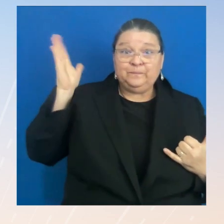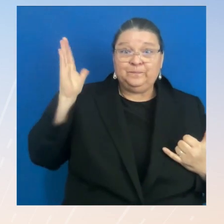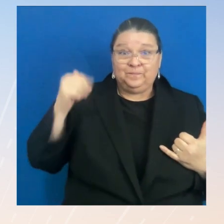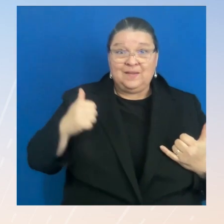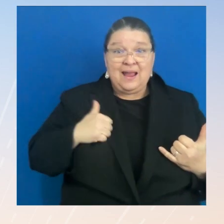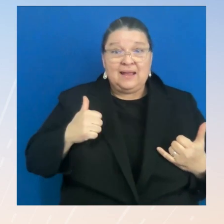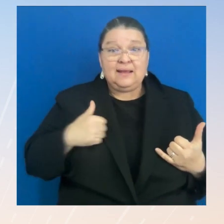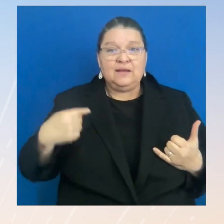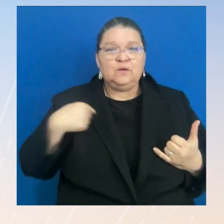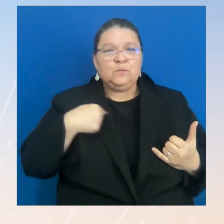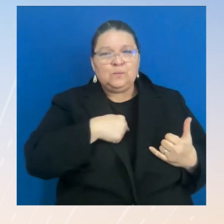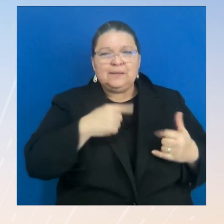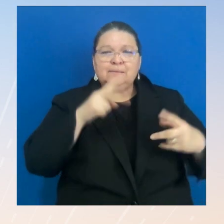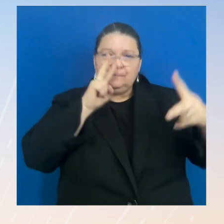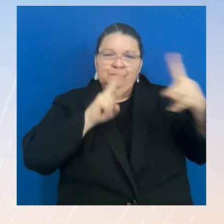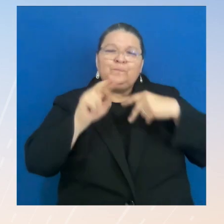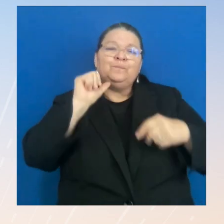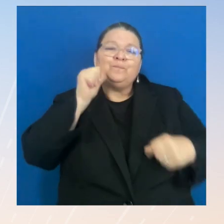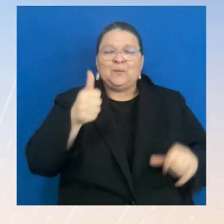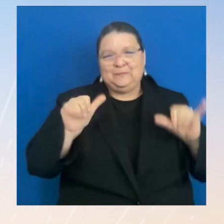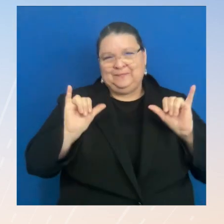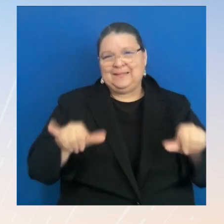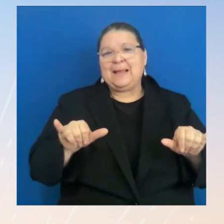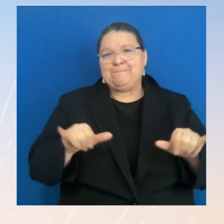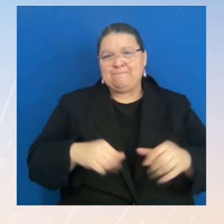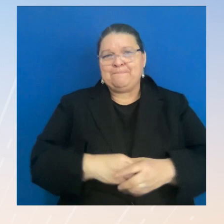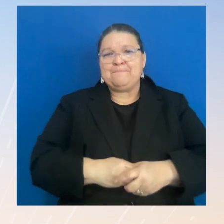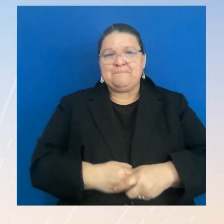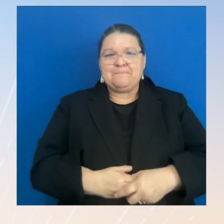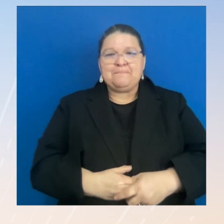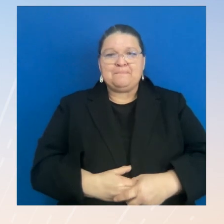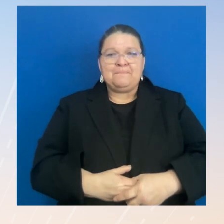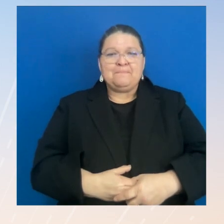security assistance, there are concerns that Putin could possibly try to target